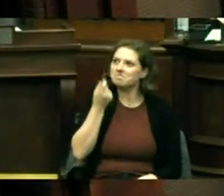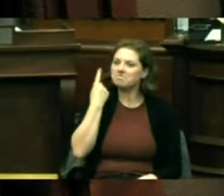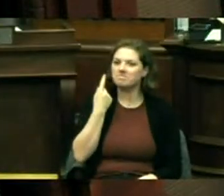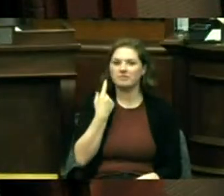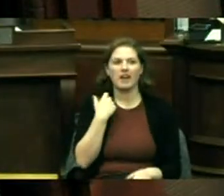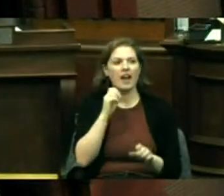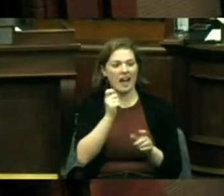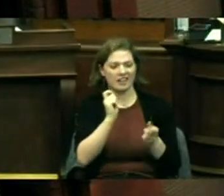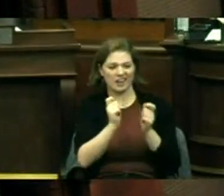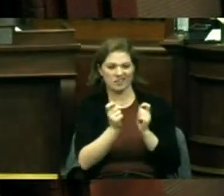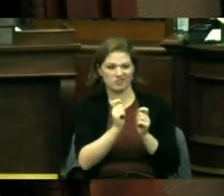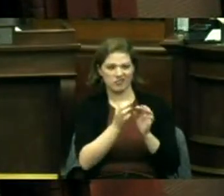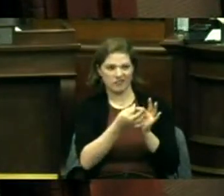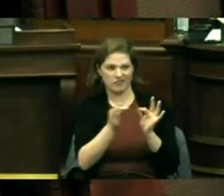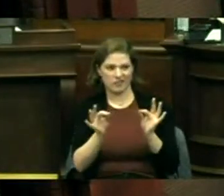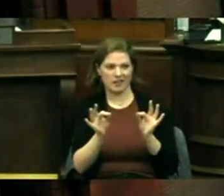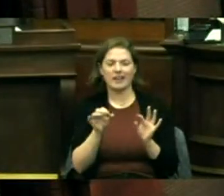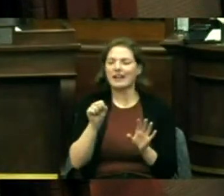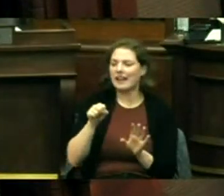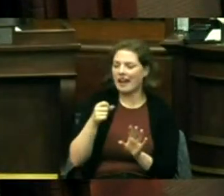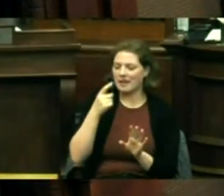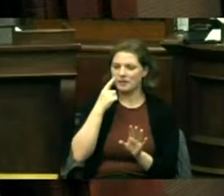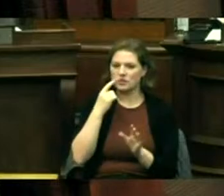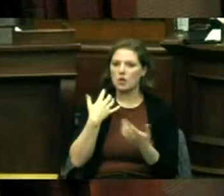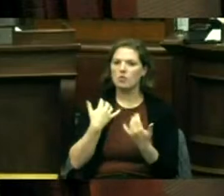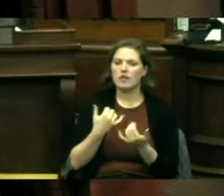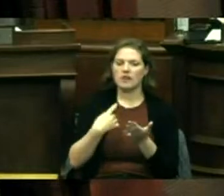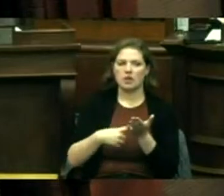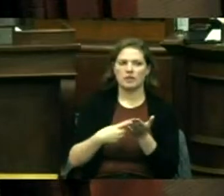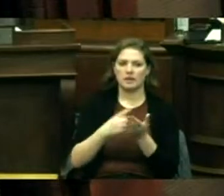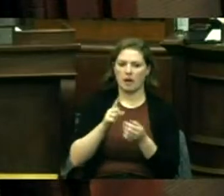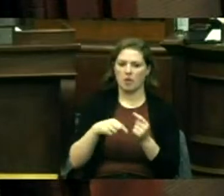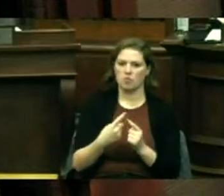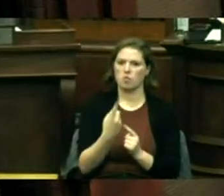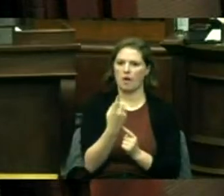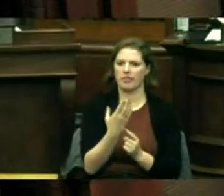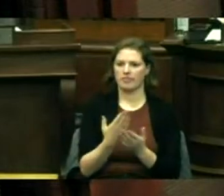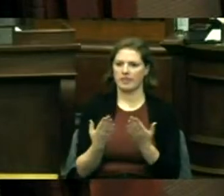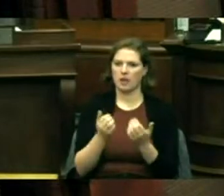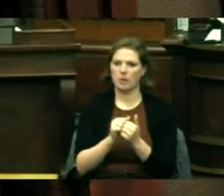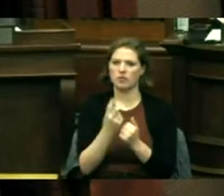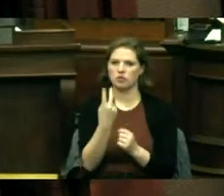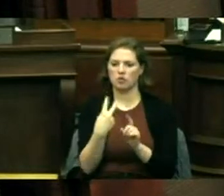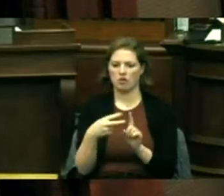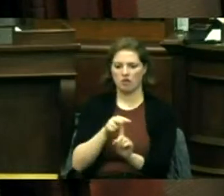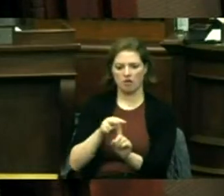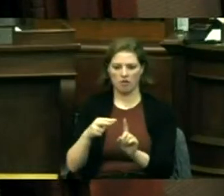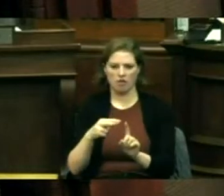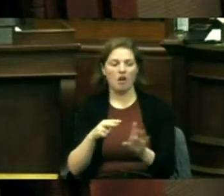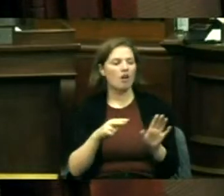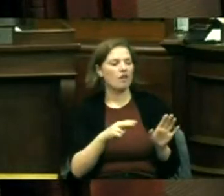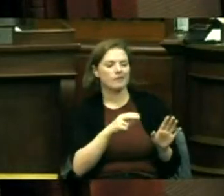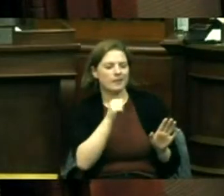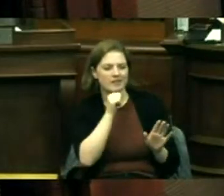that question make sense? Kind of. I can ask it a different way. If you'd rather. Yeah,